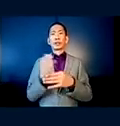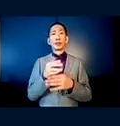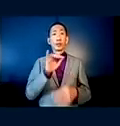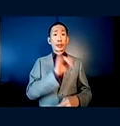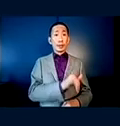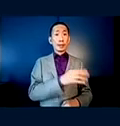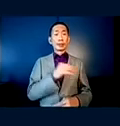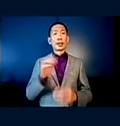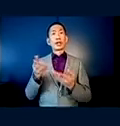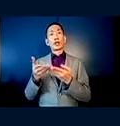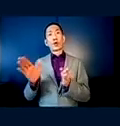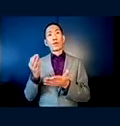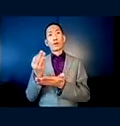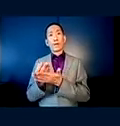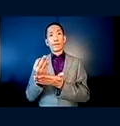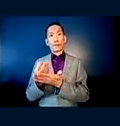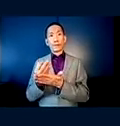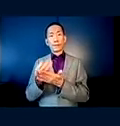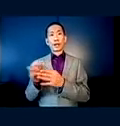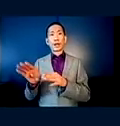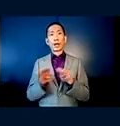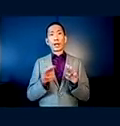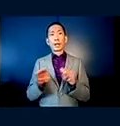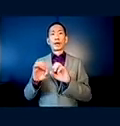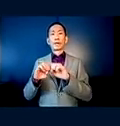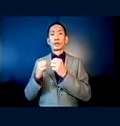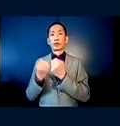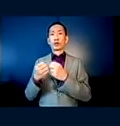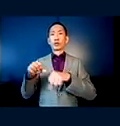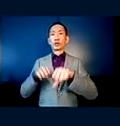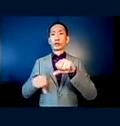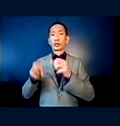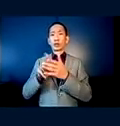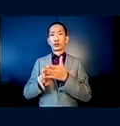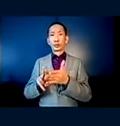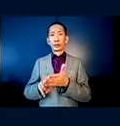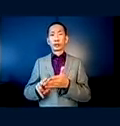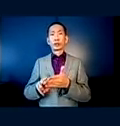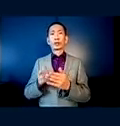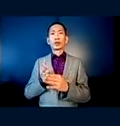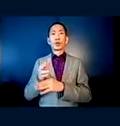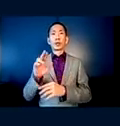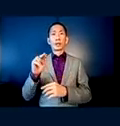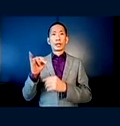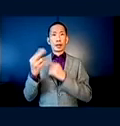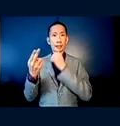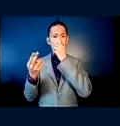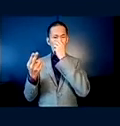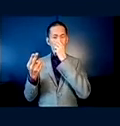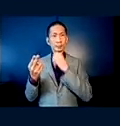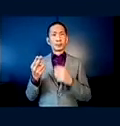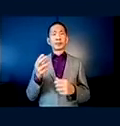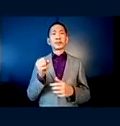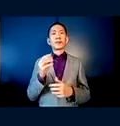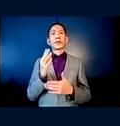FAIR AMOUNT OF CONSISTENCY BETWEEN THIS AND OVERALL FUNDING